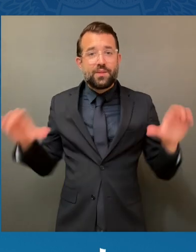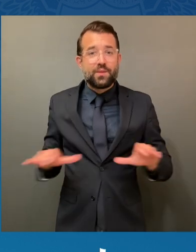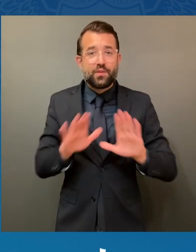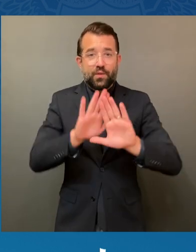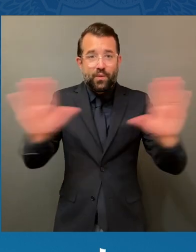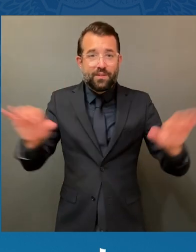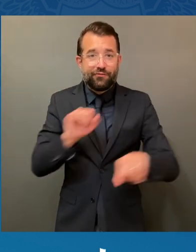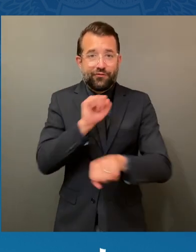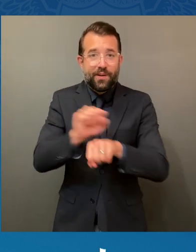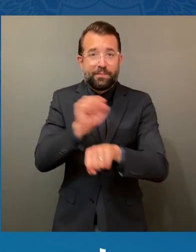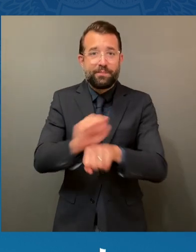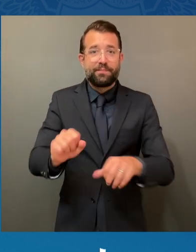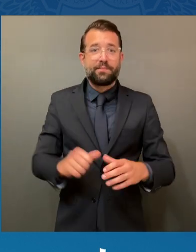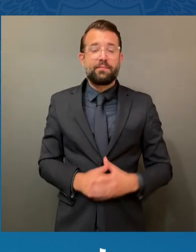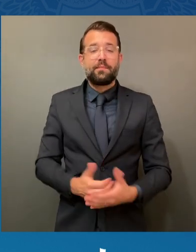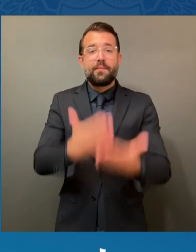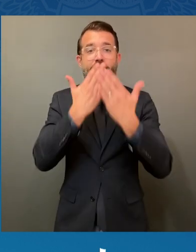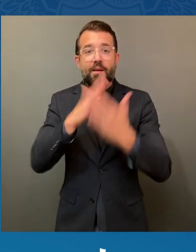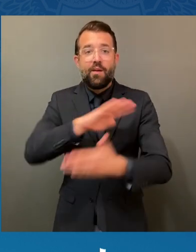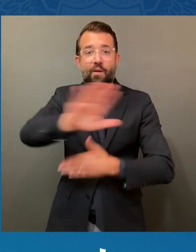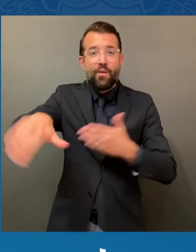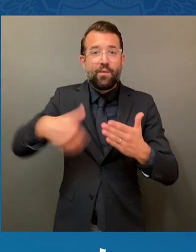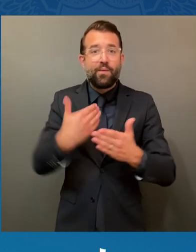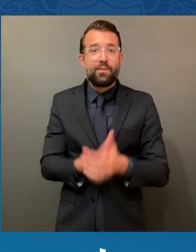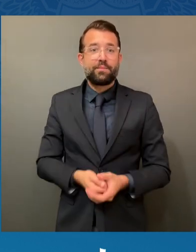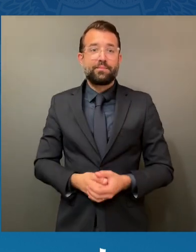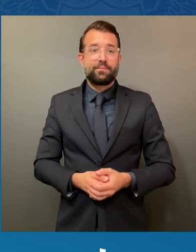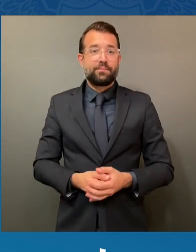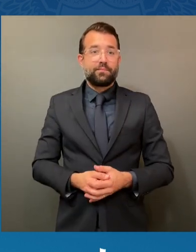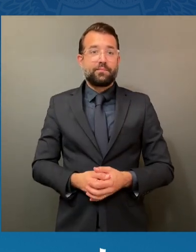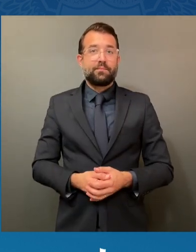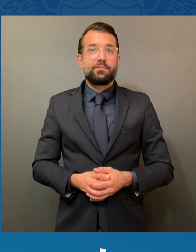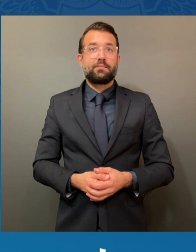So, thank you all. On behalf of the people of our nation,